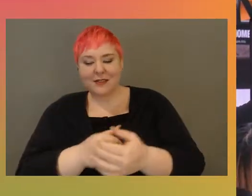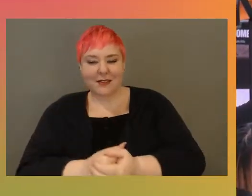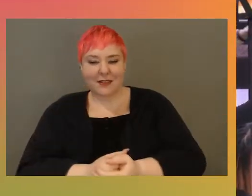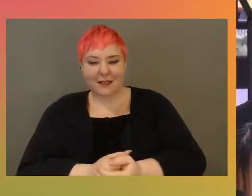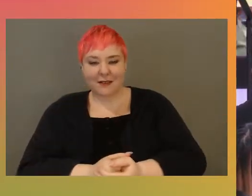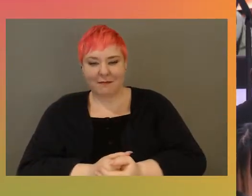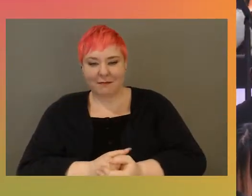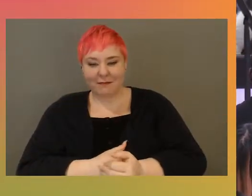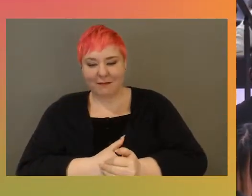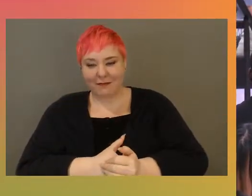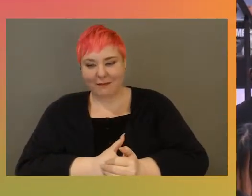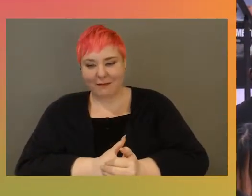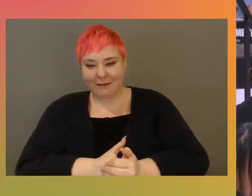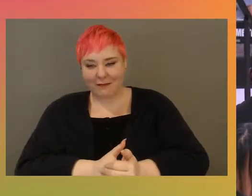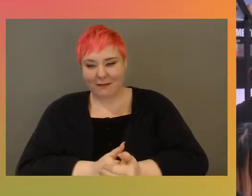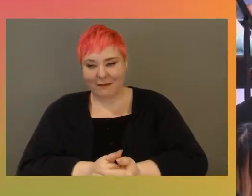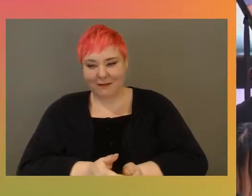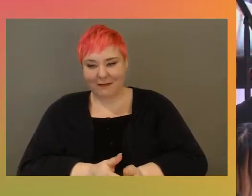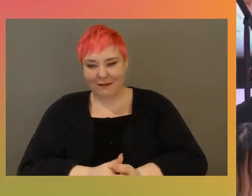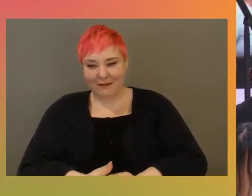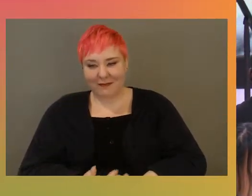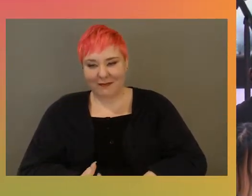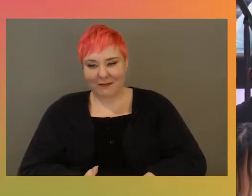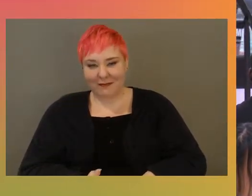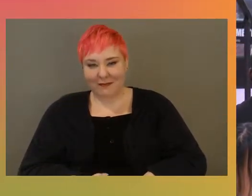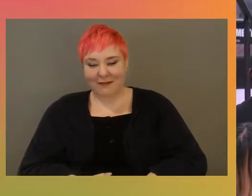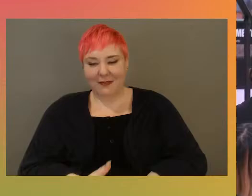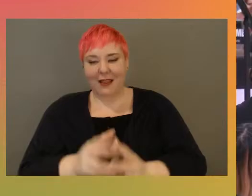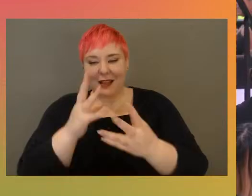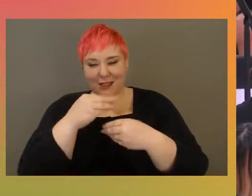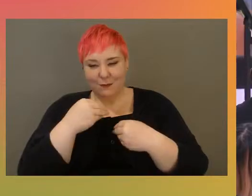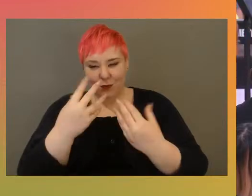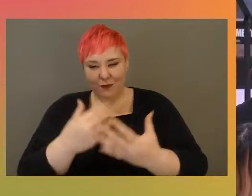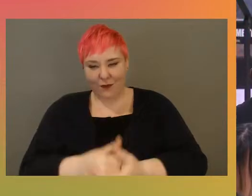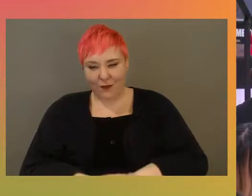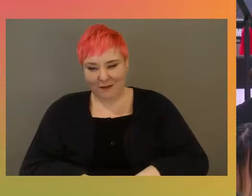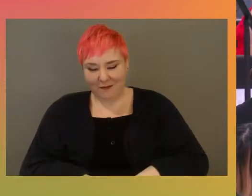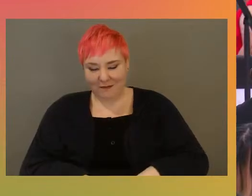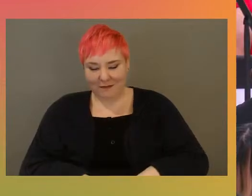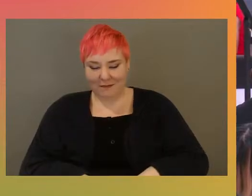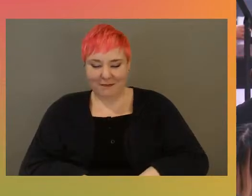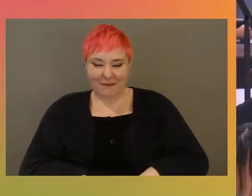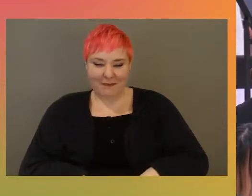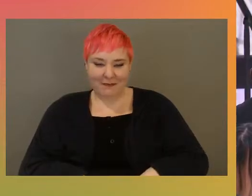QUESTION, KINDNESS, SUPPORT, GENEROSITY. NOT JUDGMENT, NOT WITTICISM,